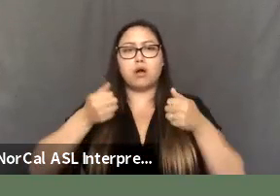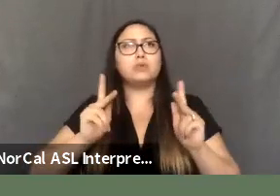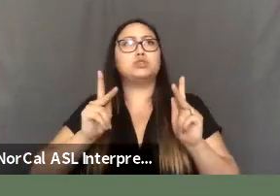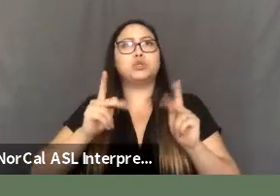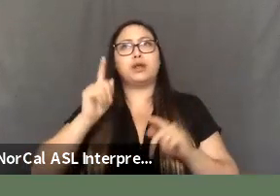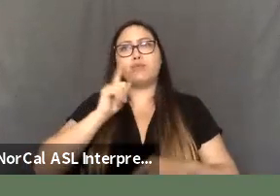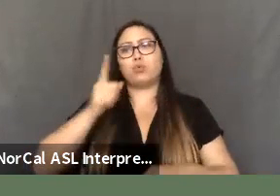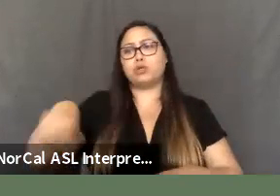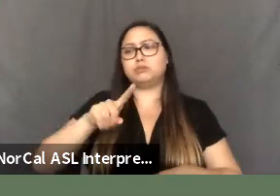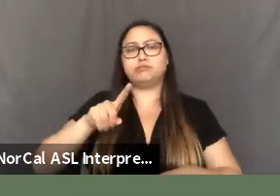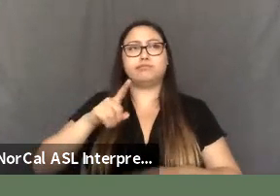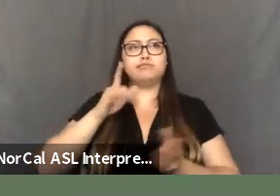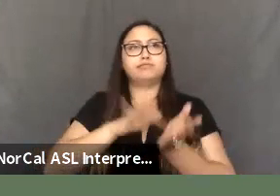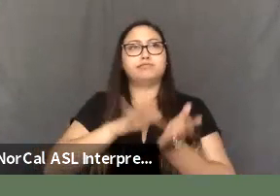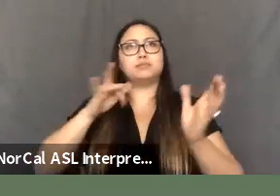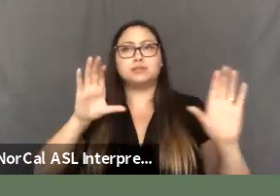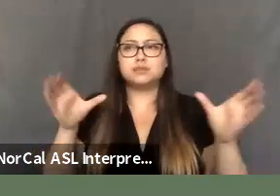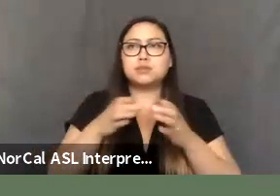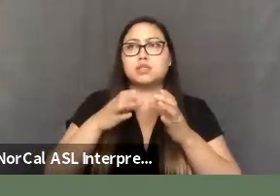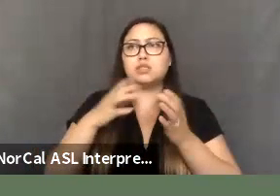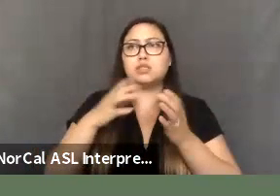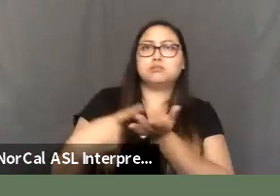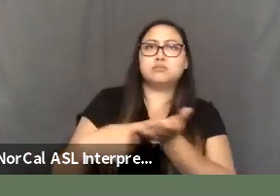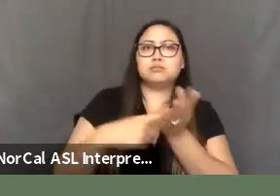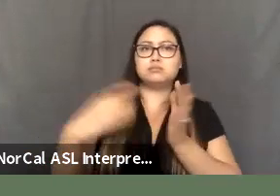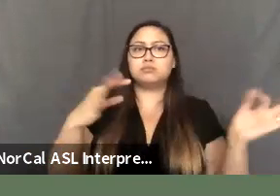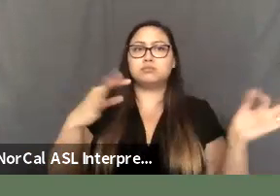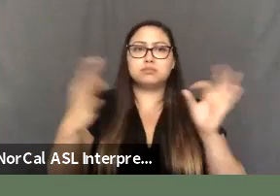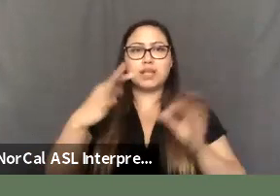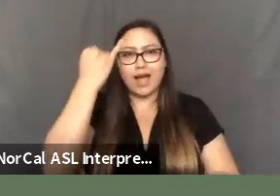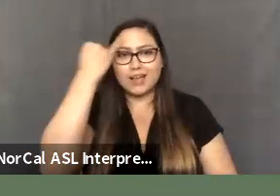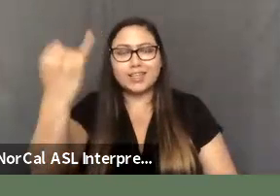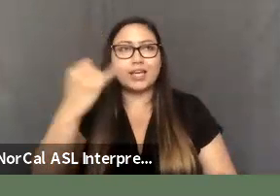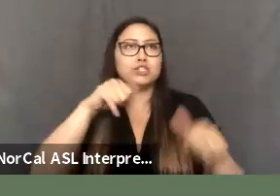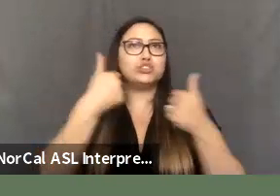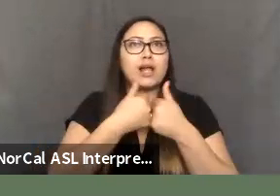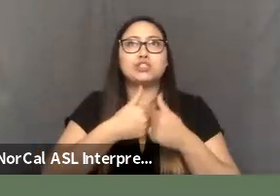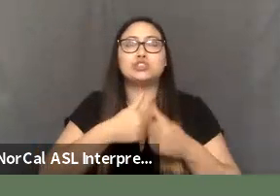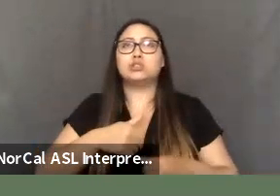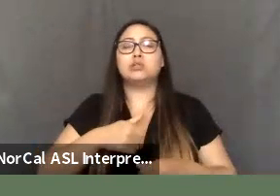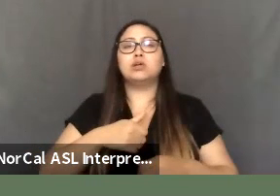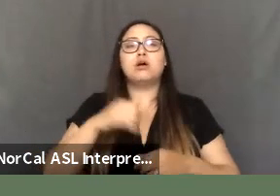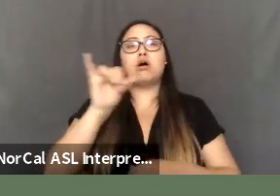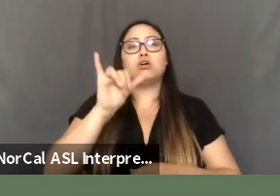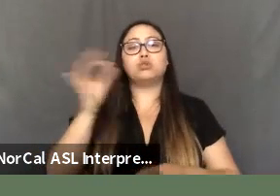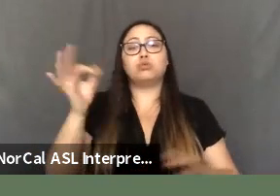and share ideas and share challenges, but also share successes. So we created